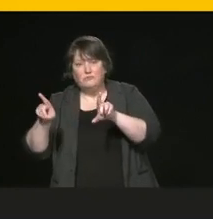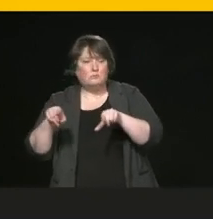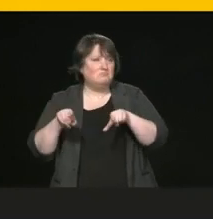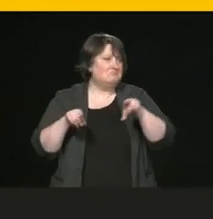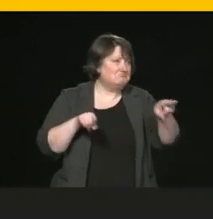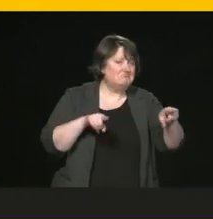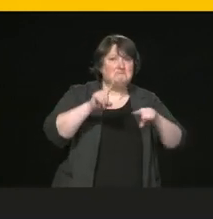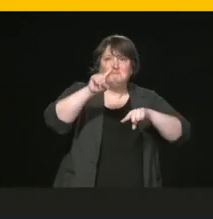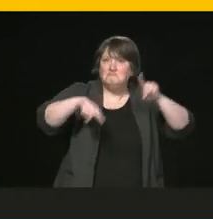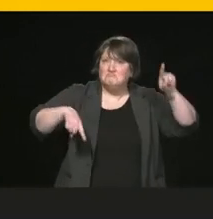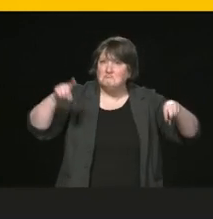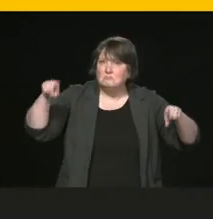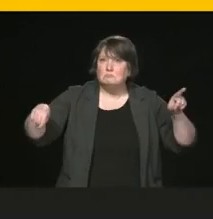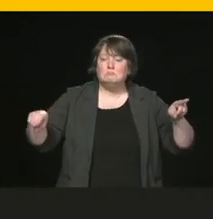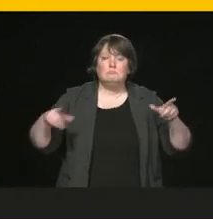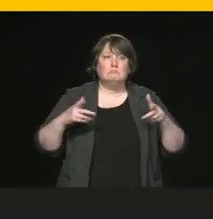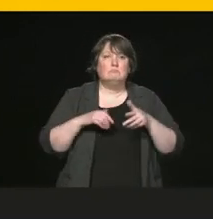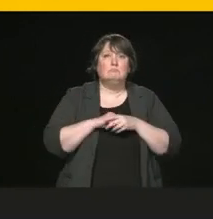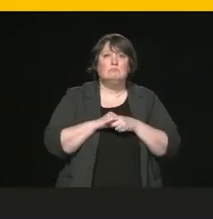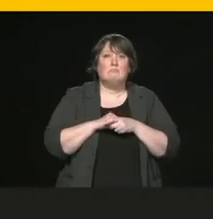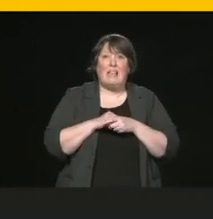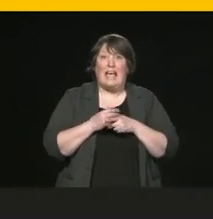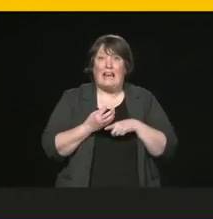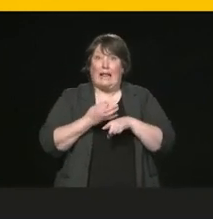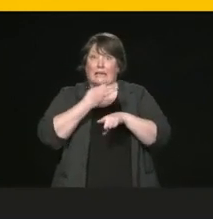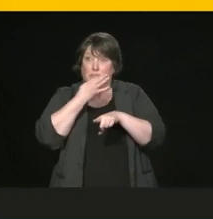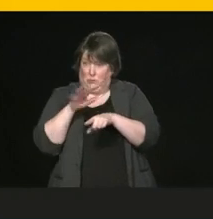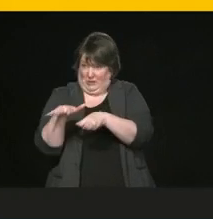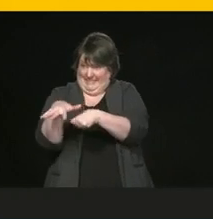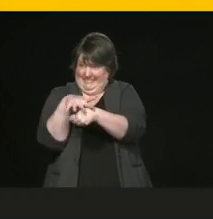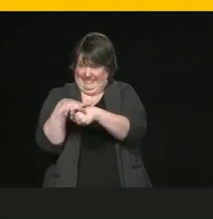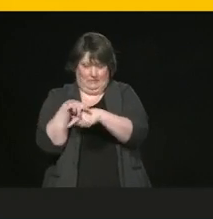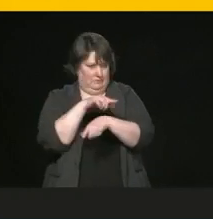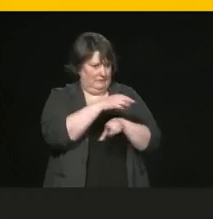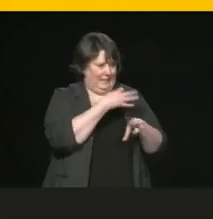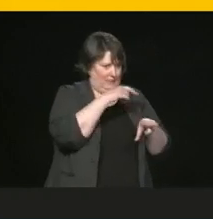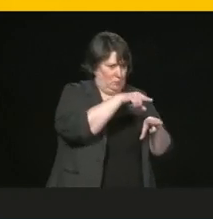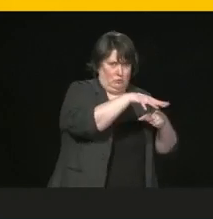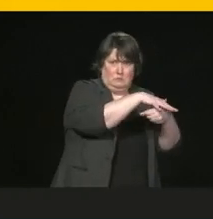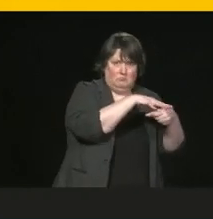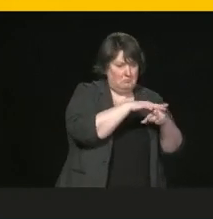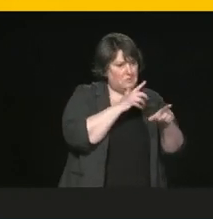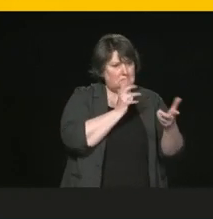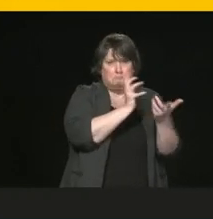COMMUNITIES ARE IN DIFFERENT SITUATIONS, THAT THERE ARE